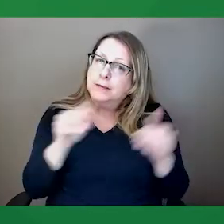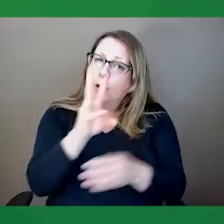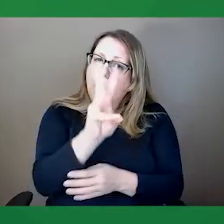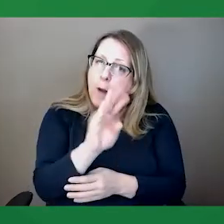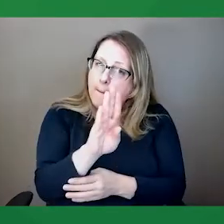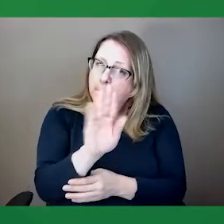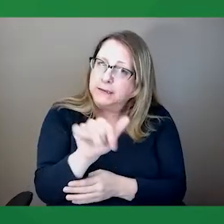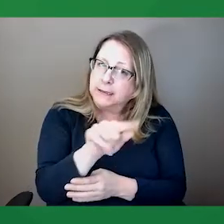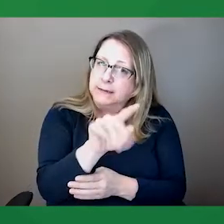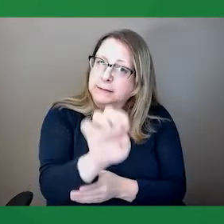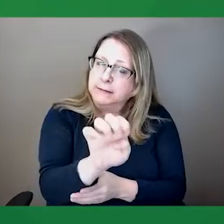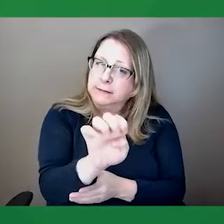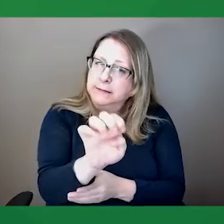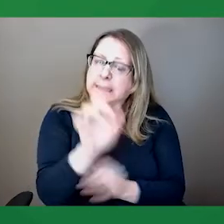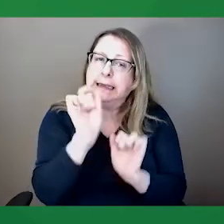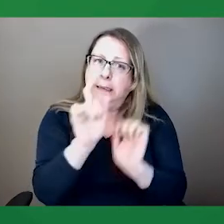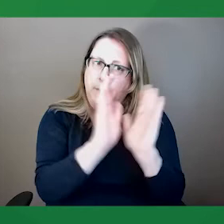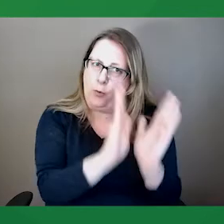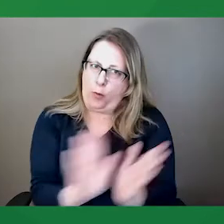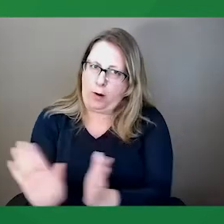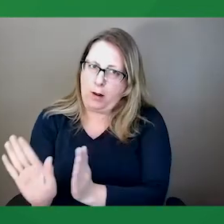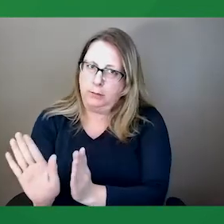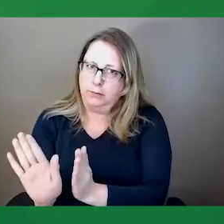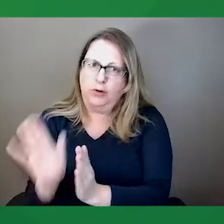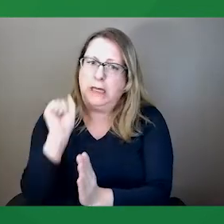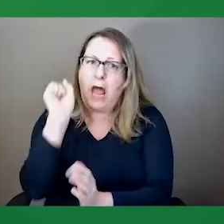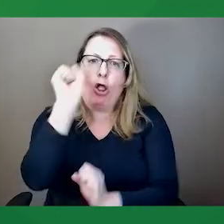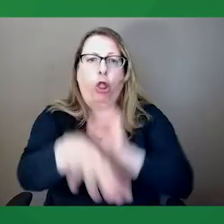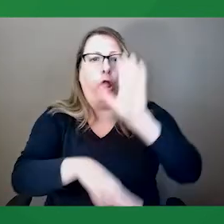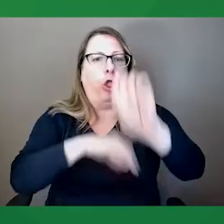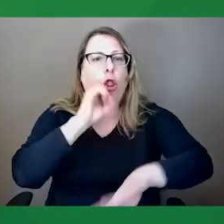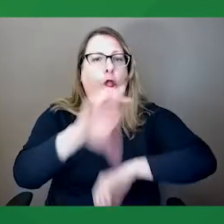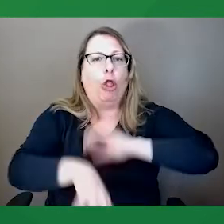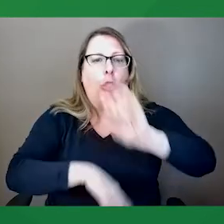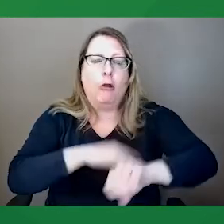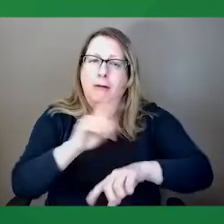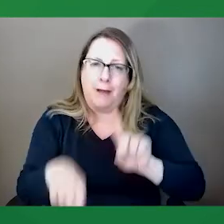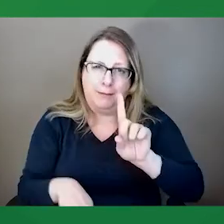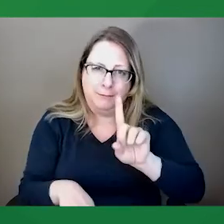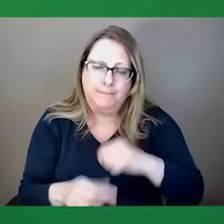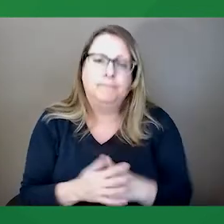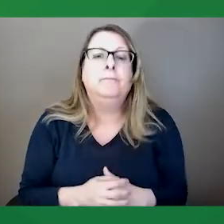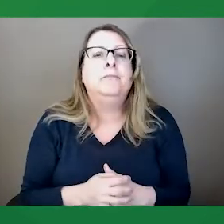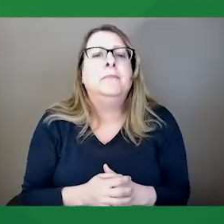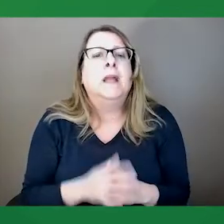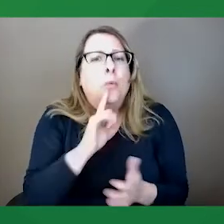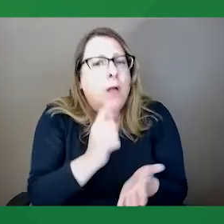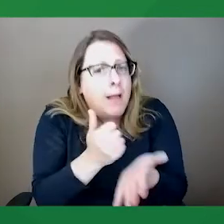So when we do web, even on design or building on construction, we need to be organized.